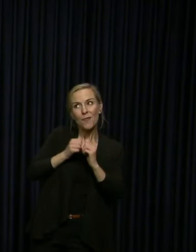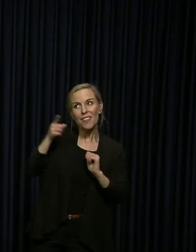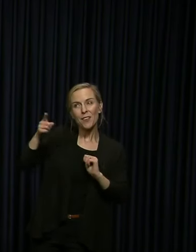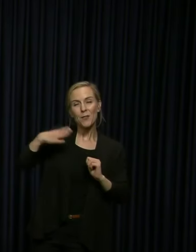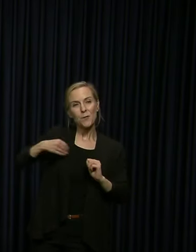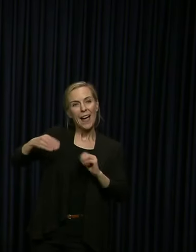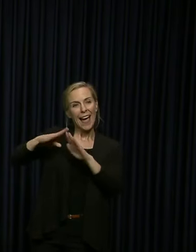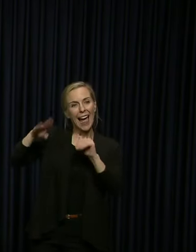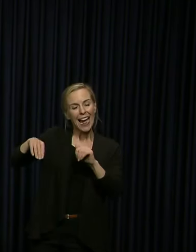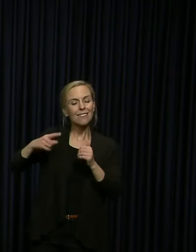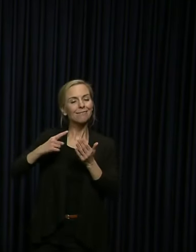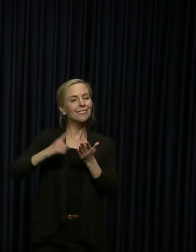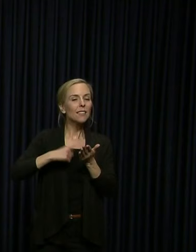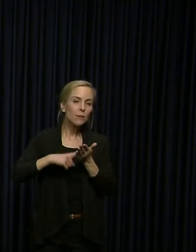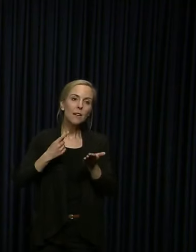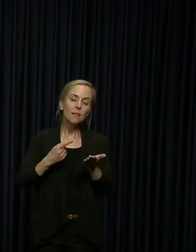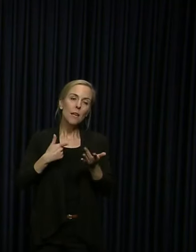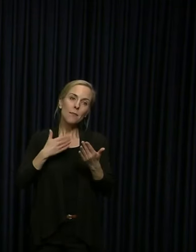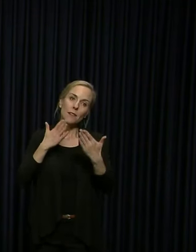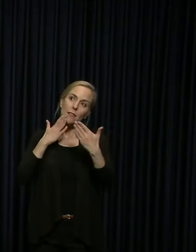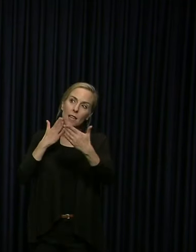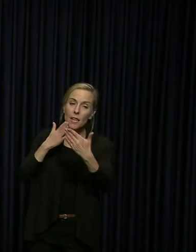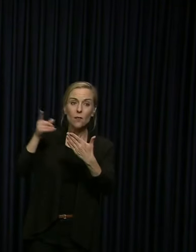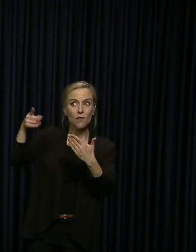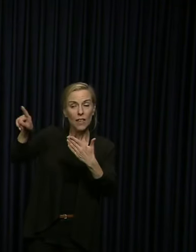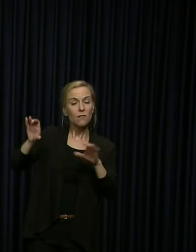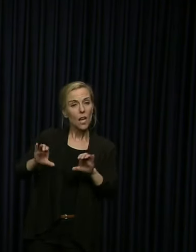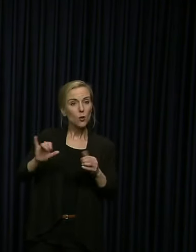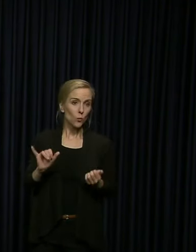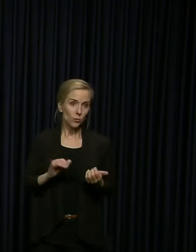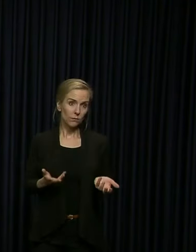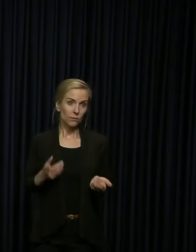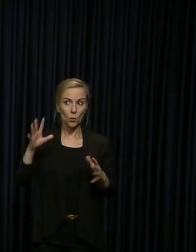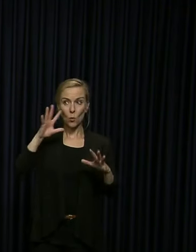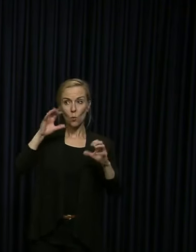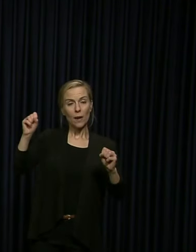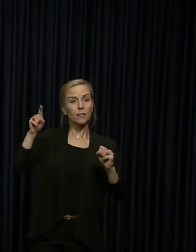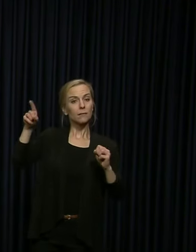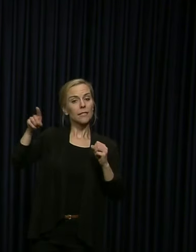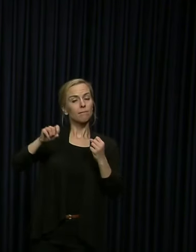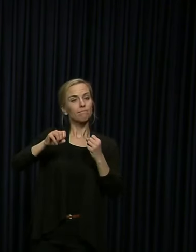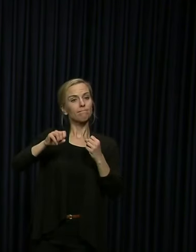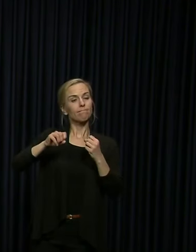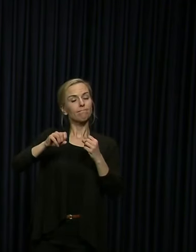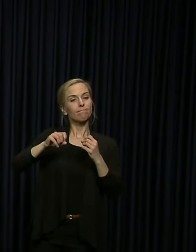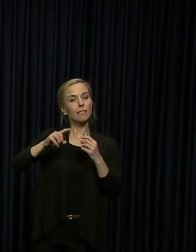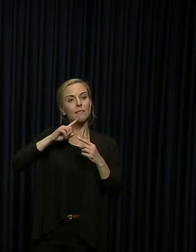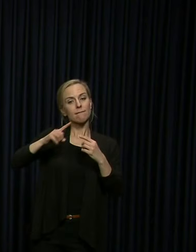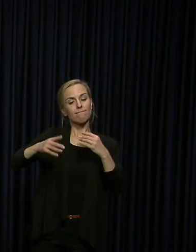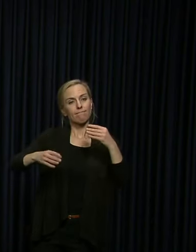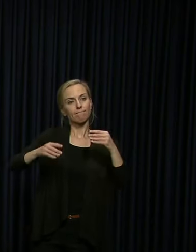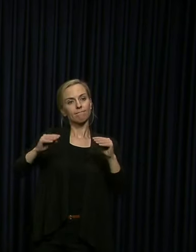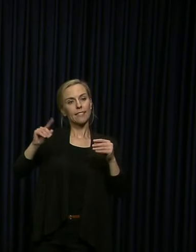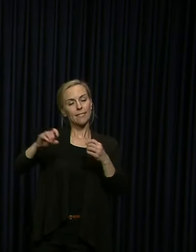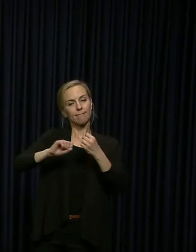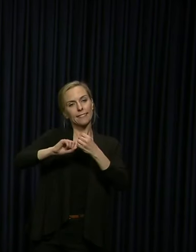WE HAVE DIRECT EVIDENCE OF THIS SPREADING THROUGH CHURCH SERVICES AND PEOPLE DYING FROM